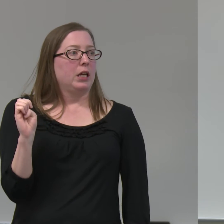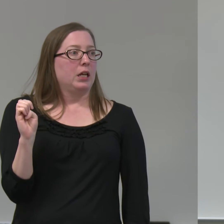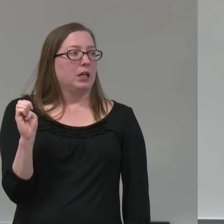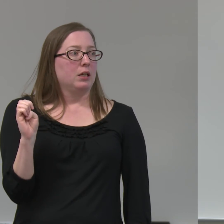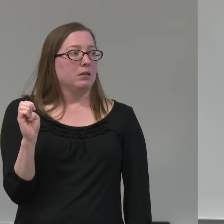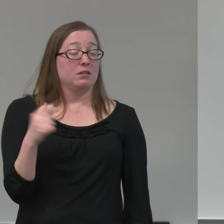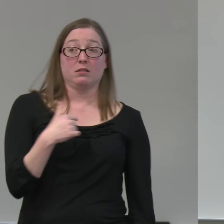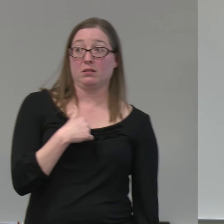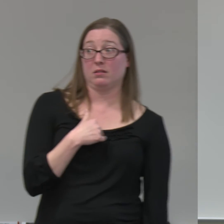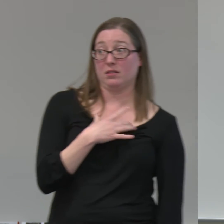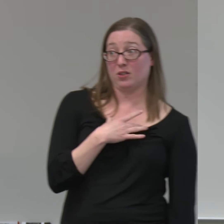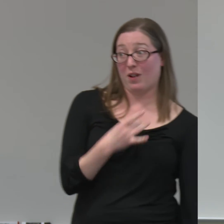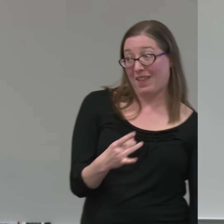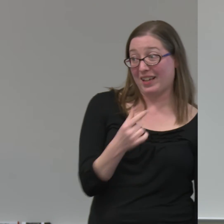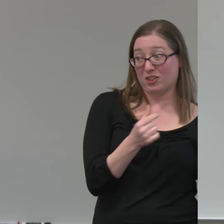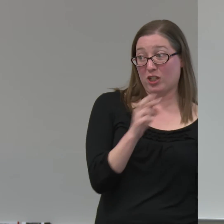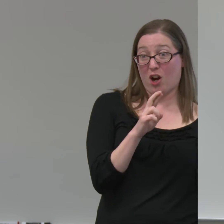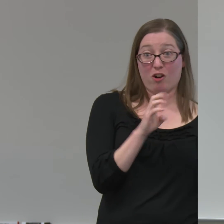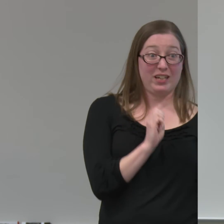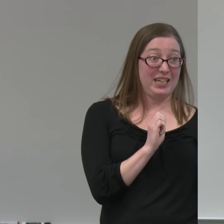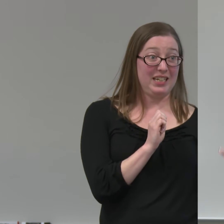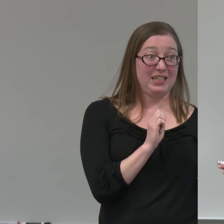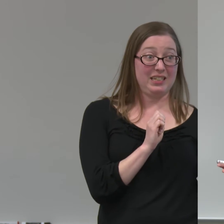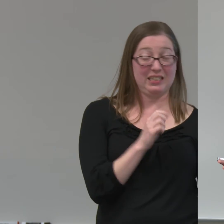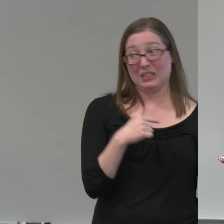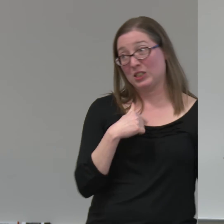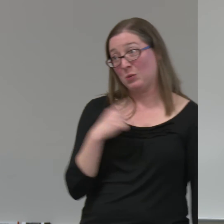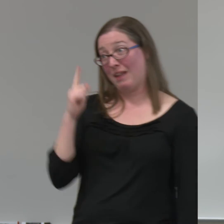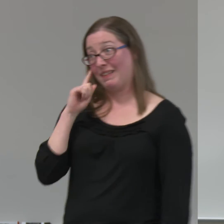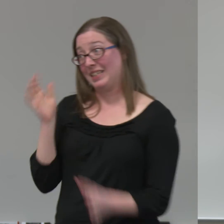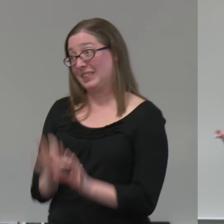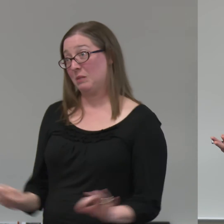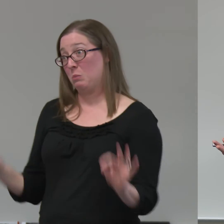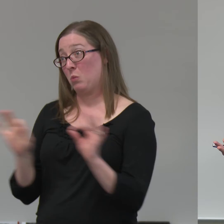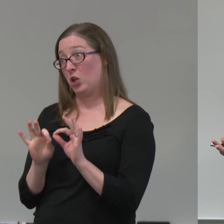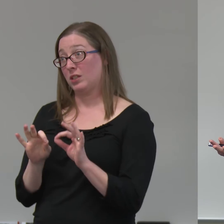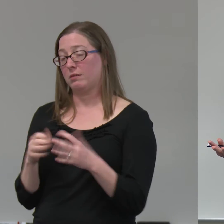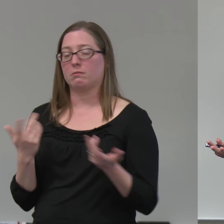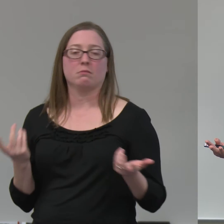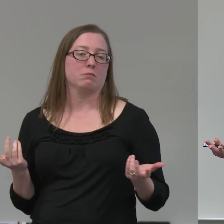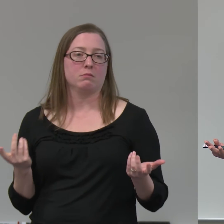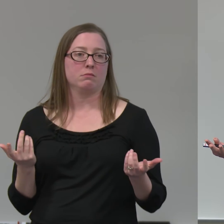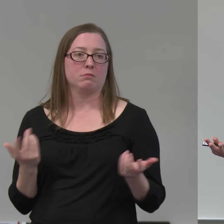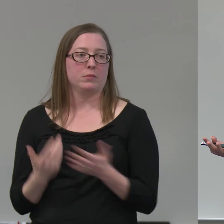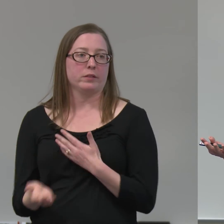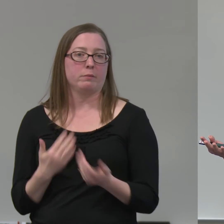Do I like the GREs? Do I think they're important? It doesn't matter what I think, right?